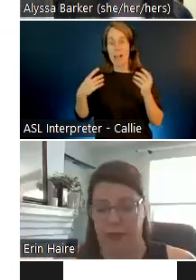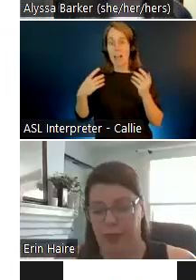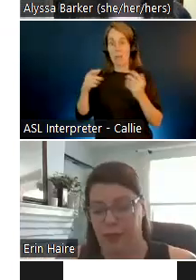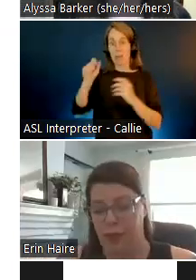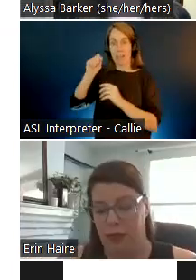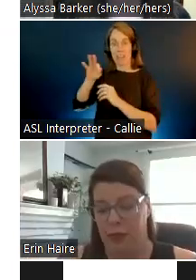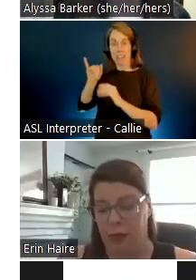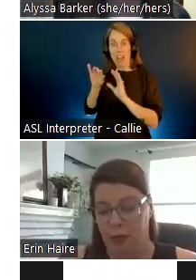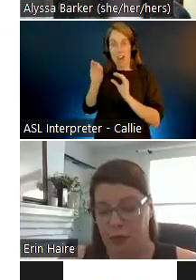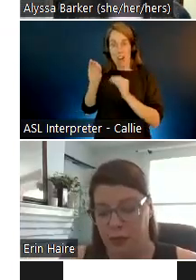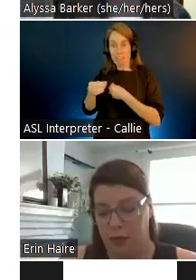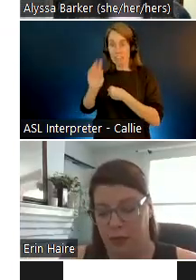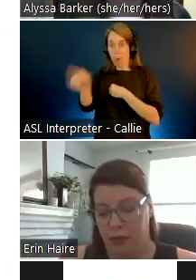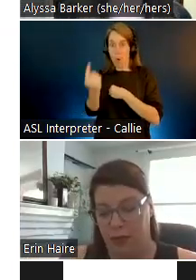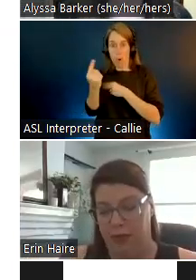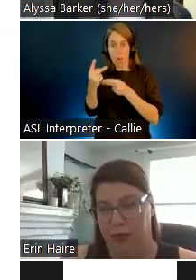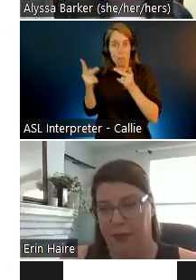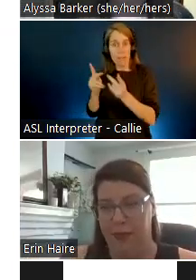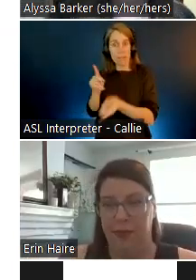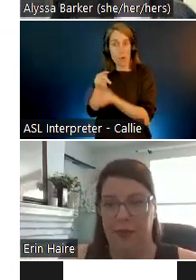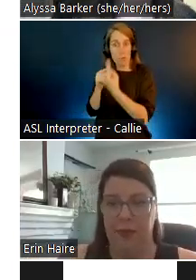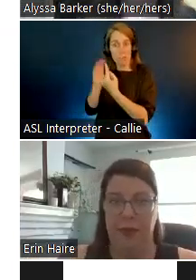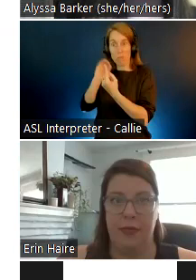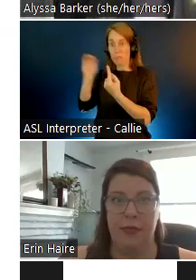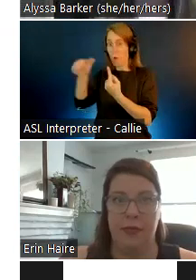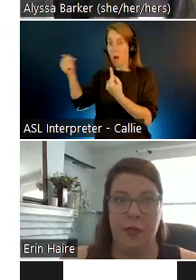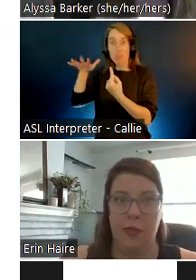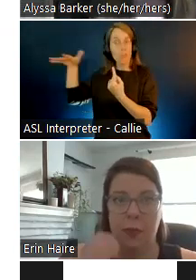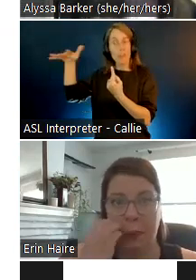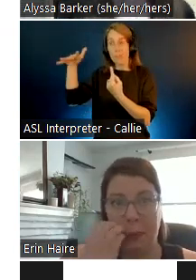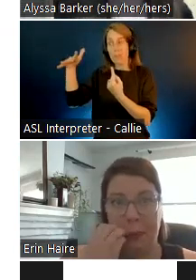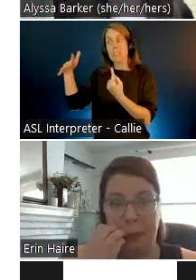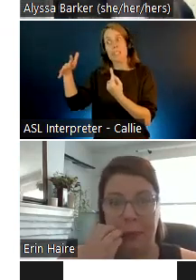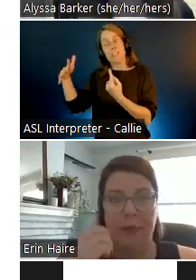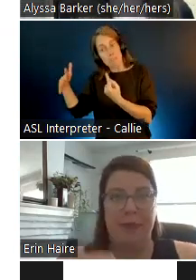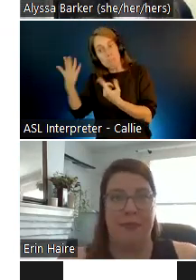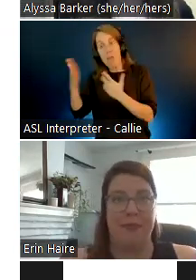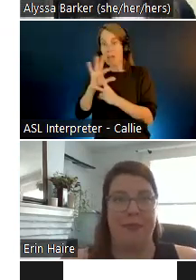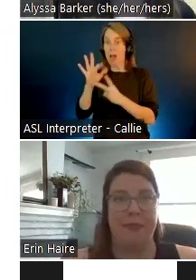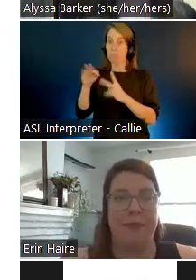it might be something that they need to look into building themselves if the tenant can't afford it